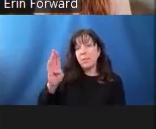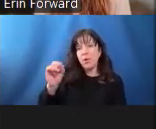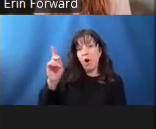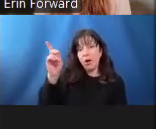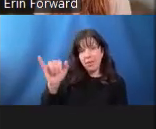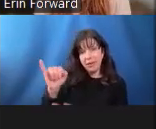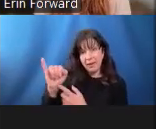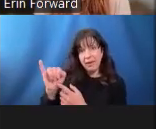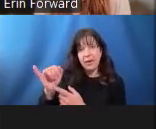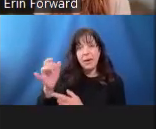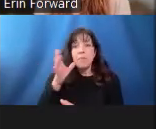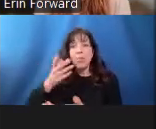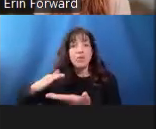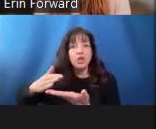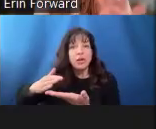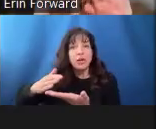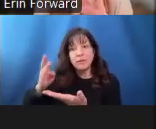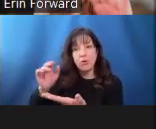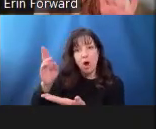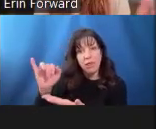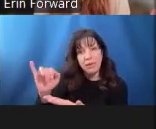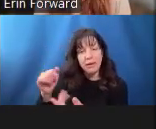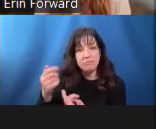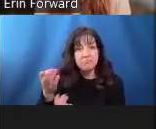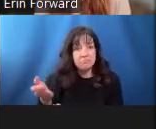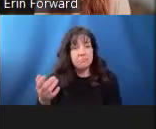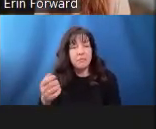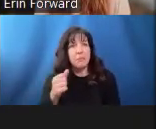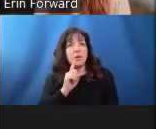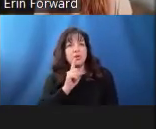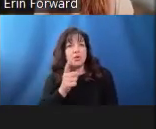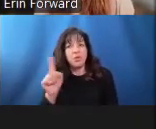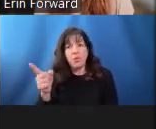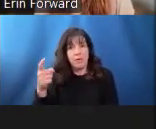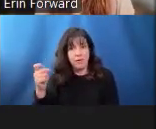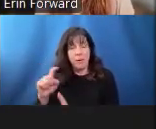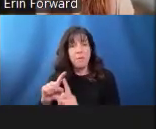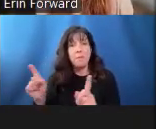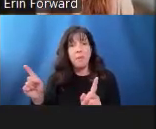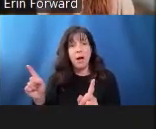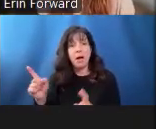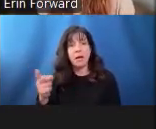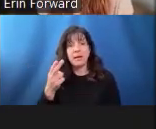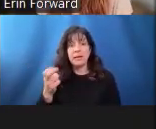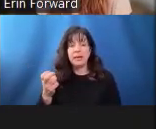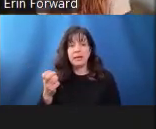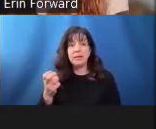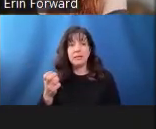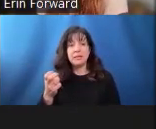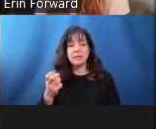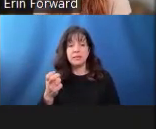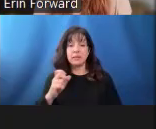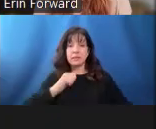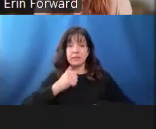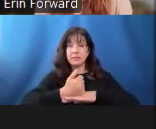cooking broccoli, and he I don't know, I'm not quite sure where it came from, and he's lining up his toys based on colors right